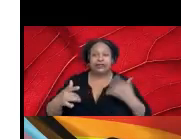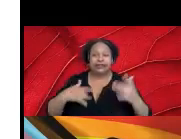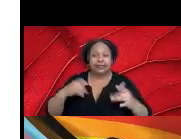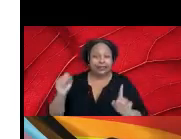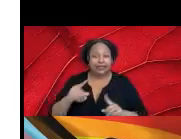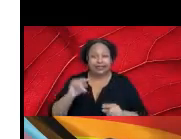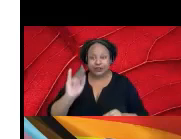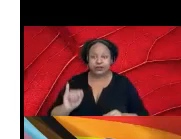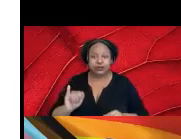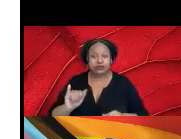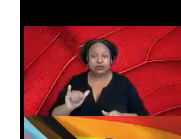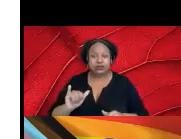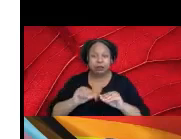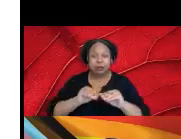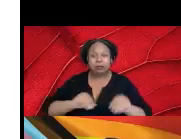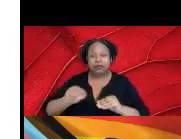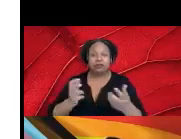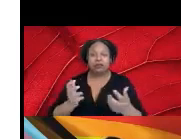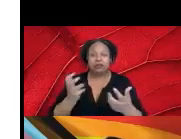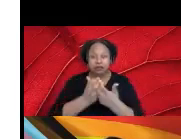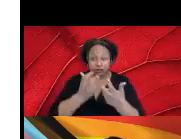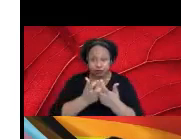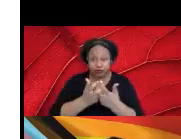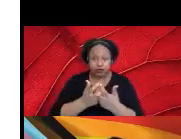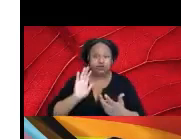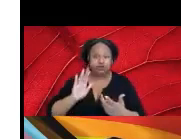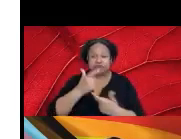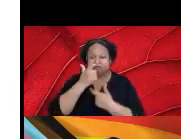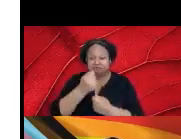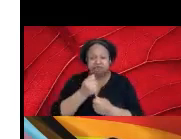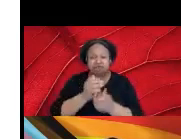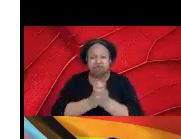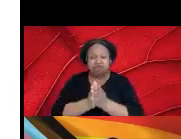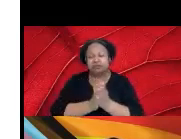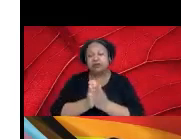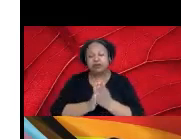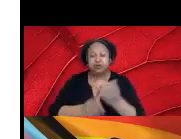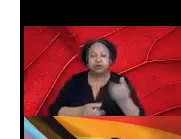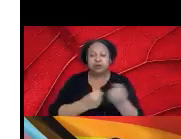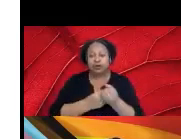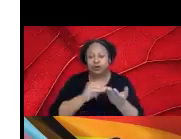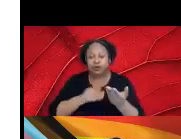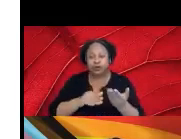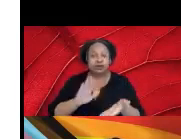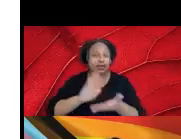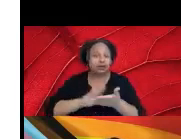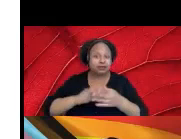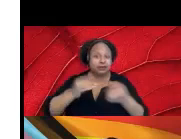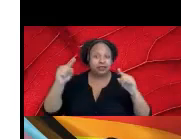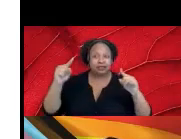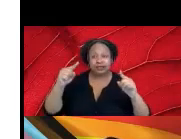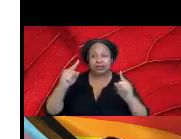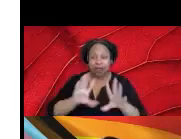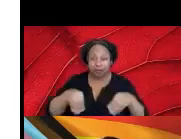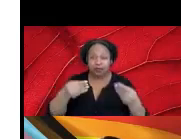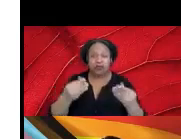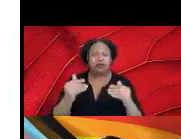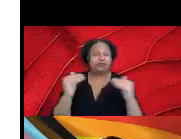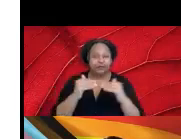Michelle has a keen interest in supporting students' academic success and providing fair and equitable academic accommodations.